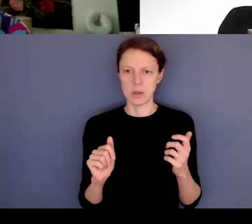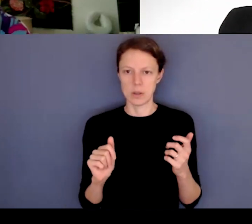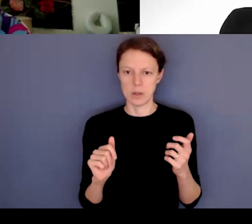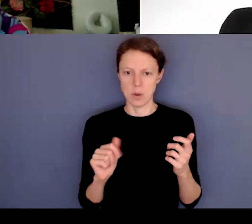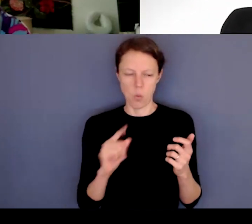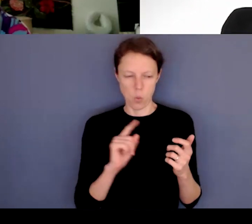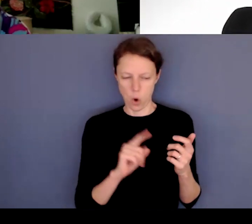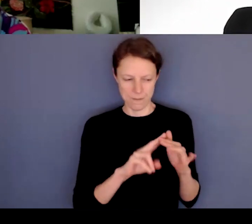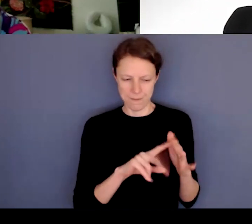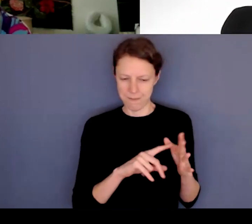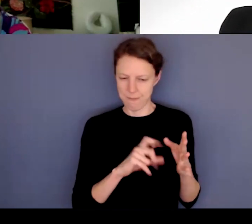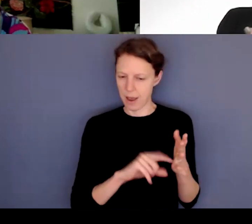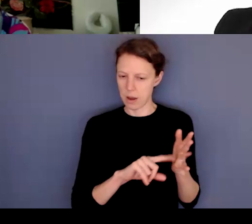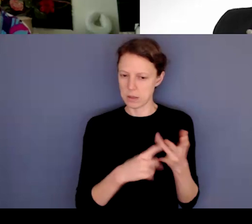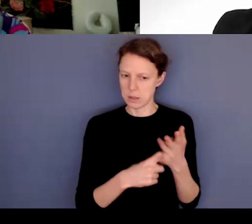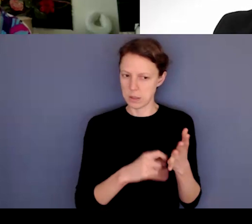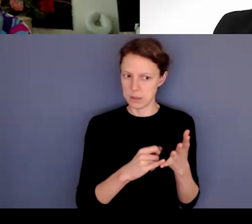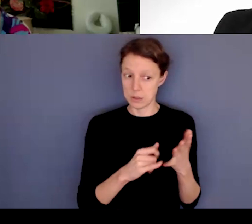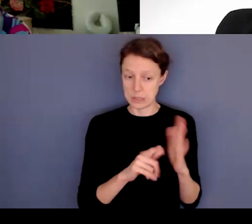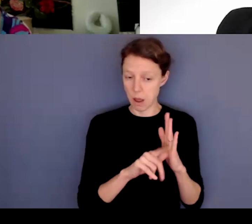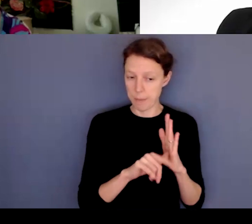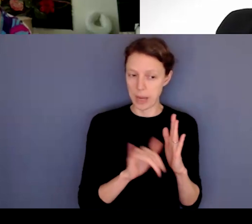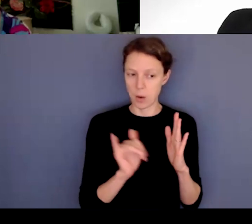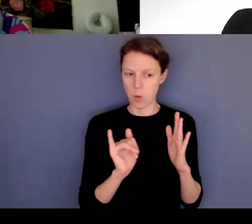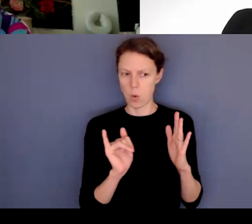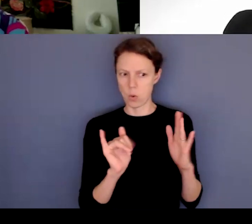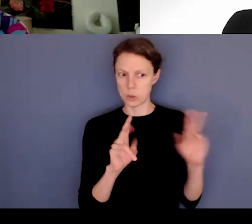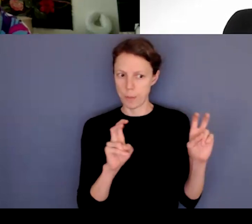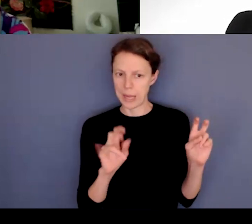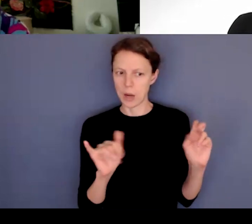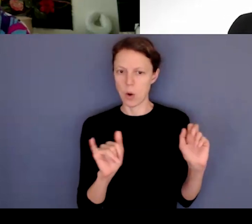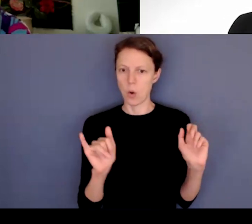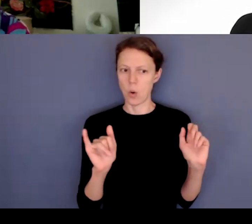Did we get it? You know, time it perfectly and get it under the right people's noses, and it's usually a combination of those